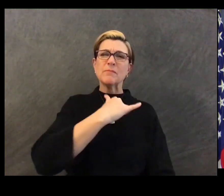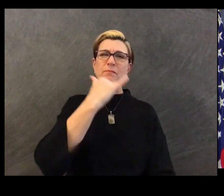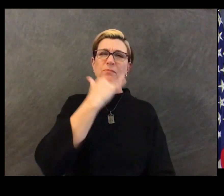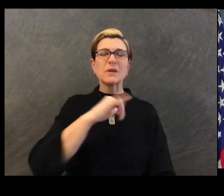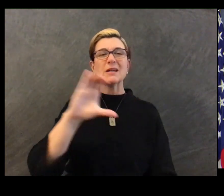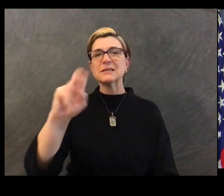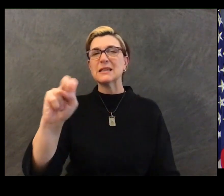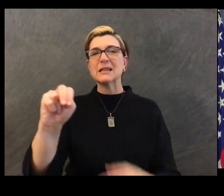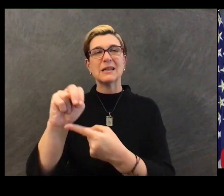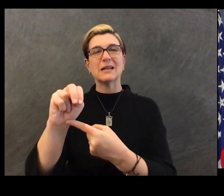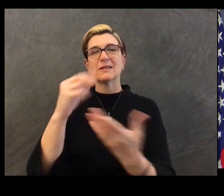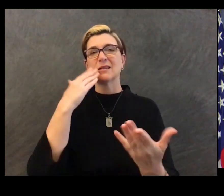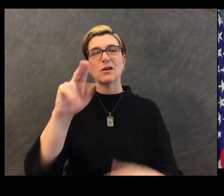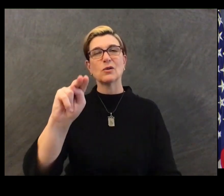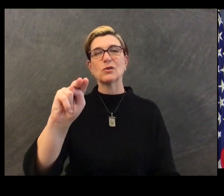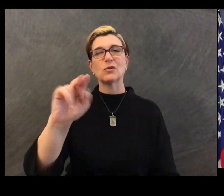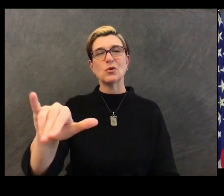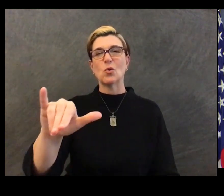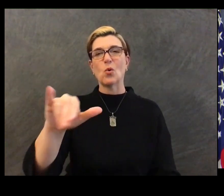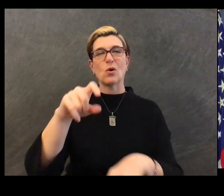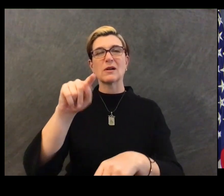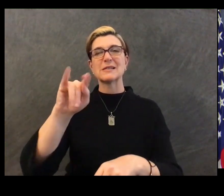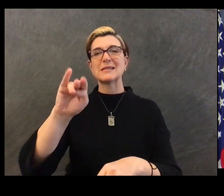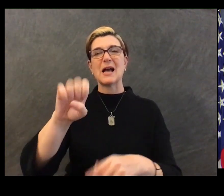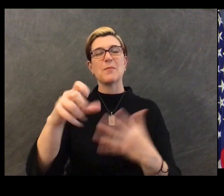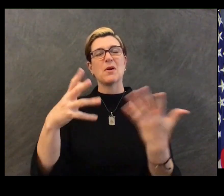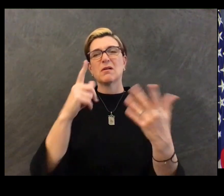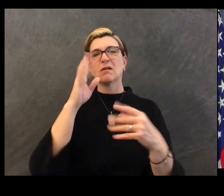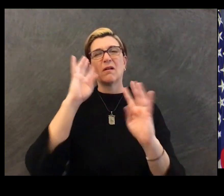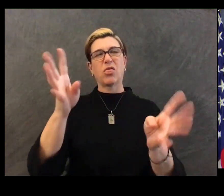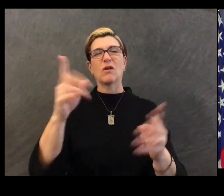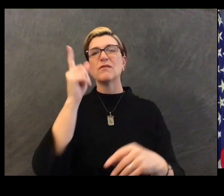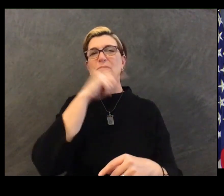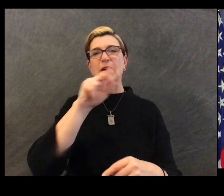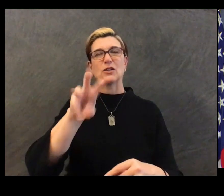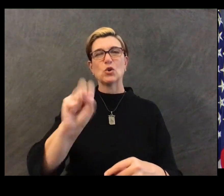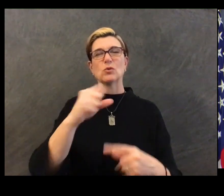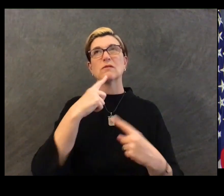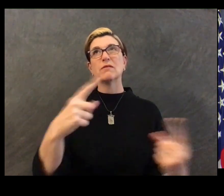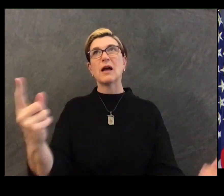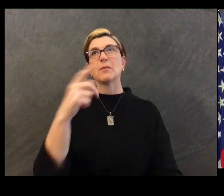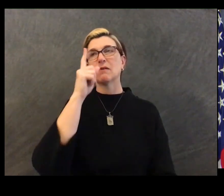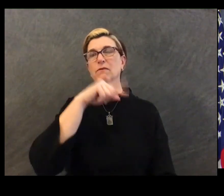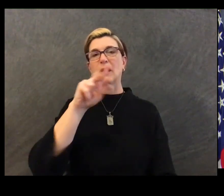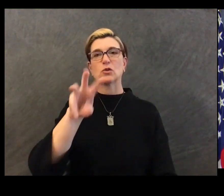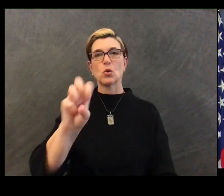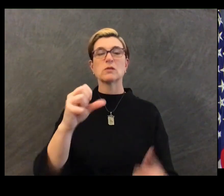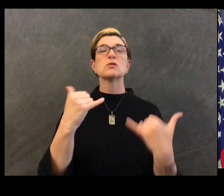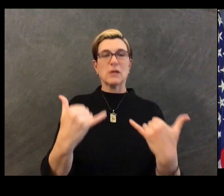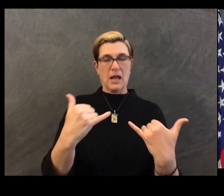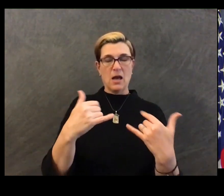and it was false so I'll ask dr. Redfield who is you know a real